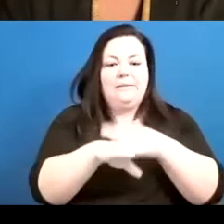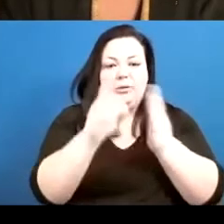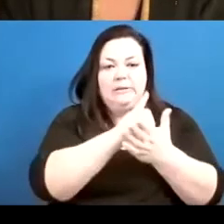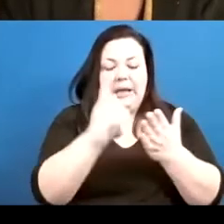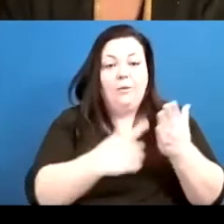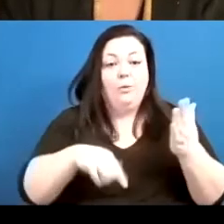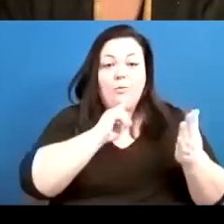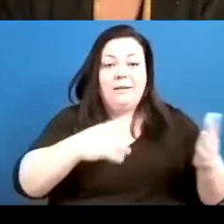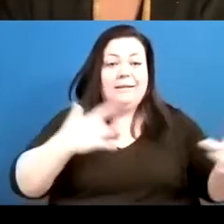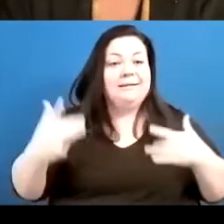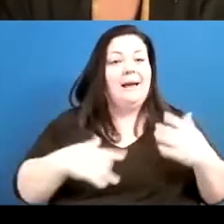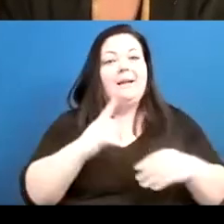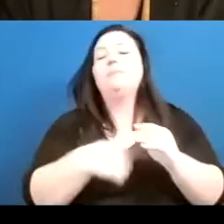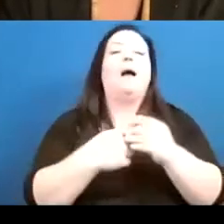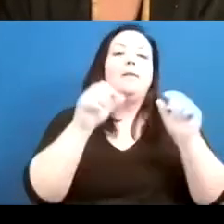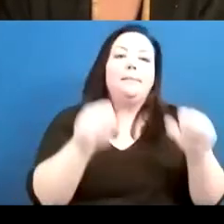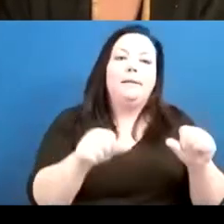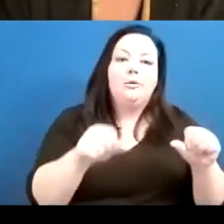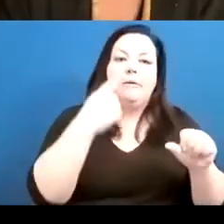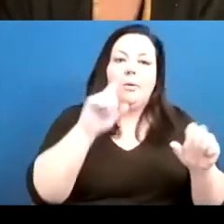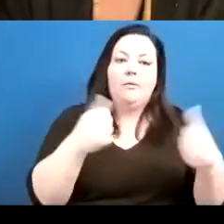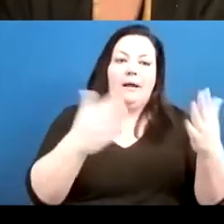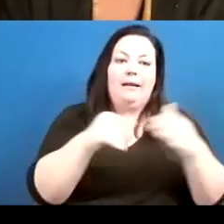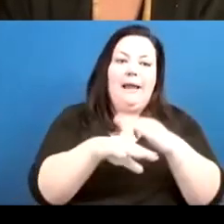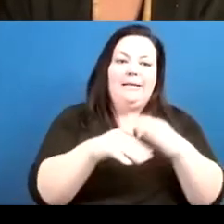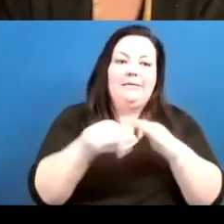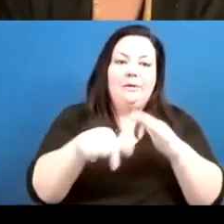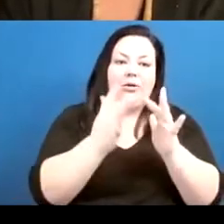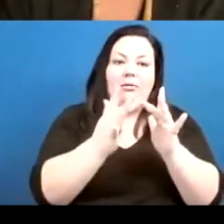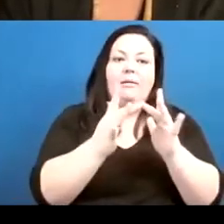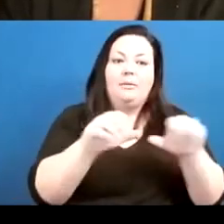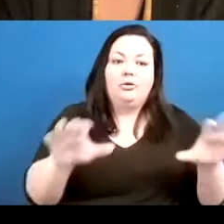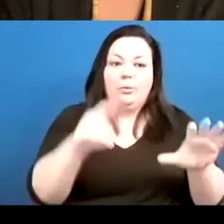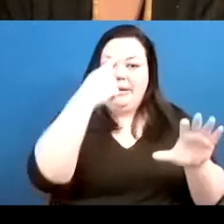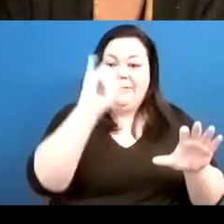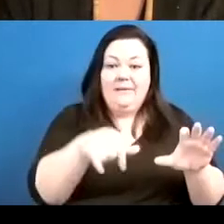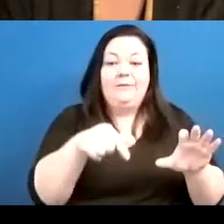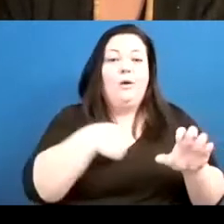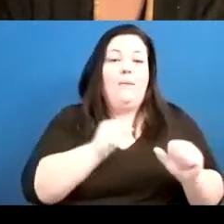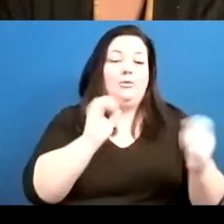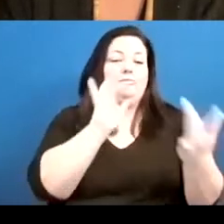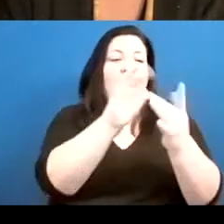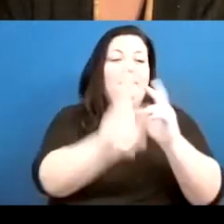potential for access that this online format opens up. Because of it, we're able to reach people who might not otherwise be able to make